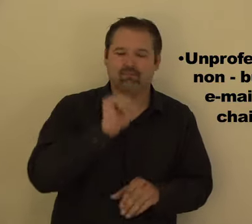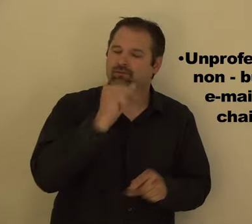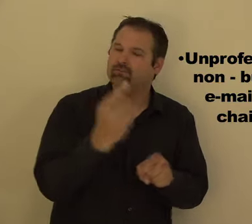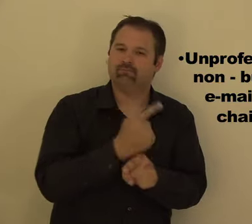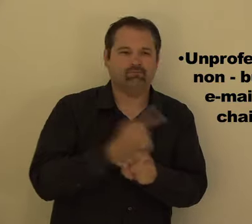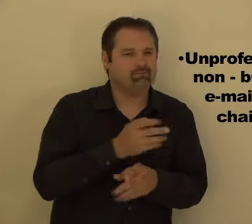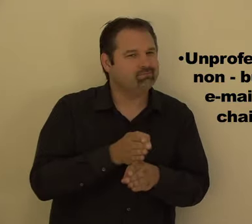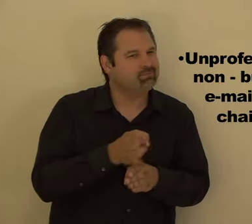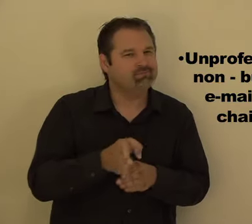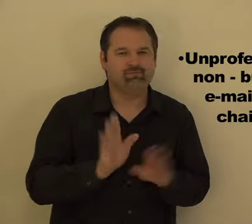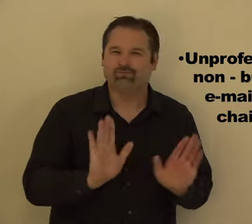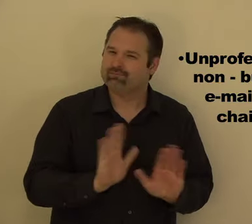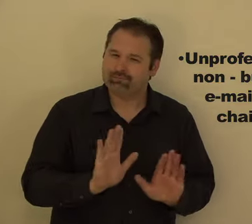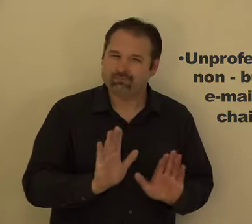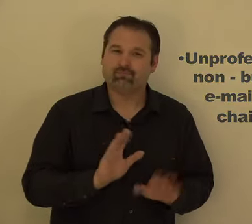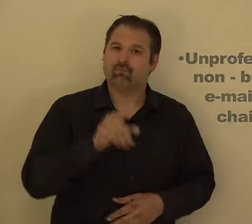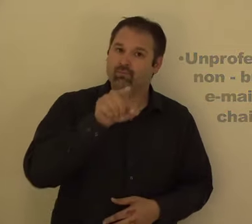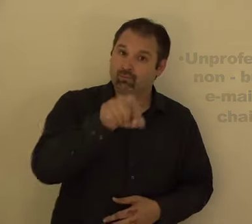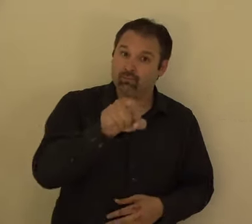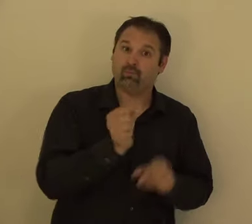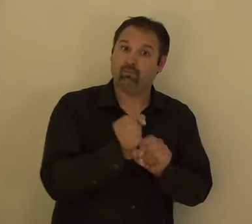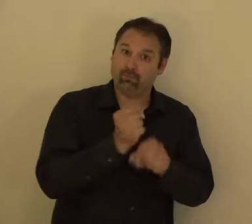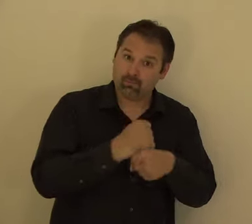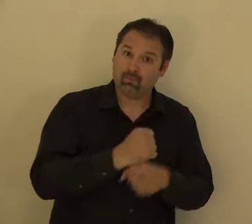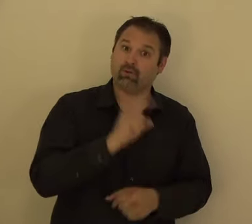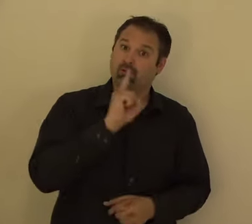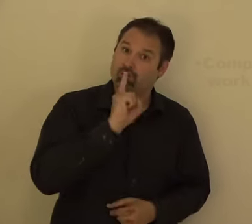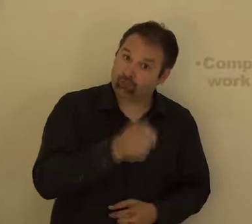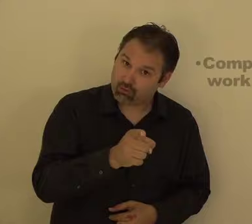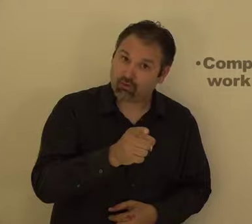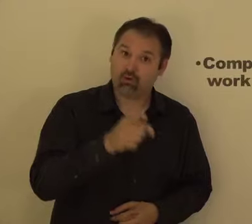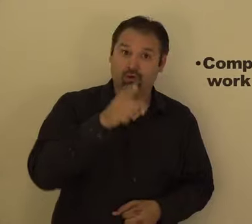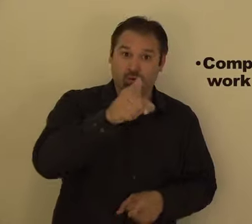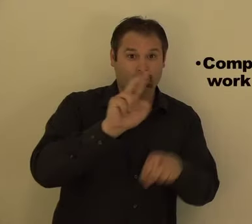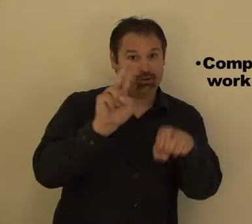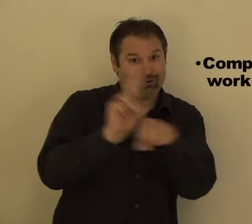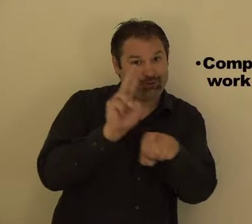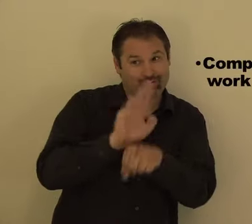for work-related communication only.